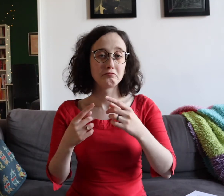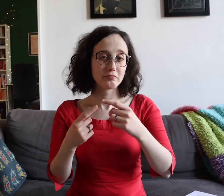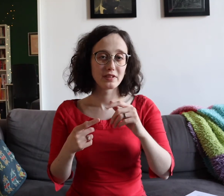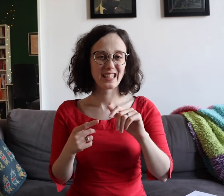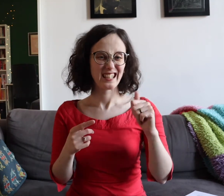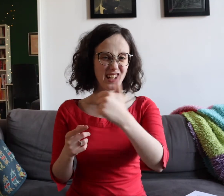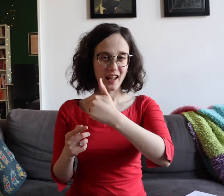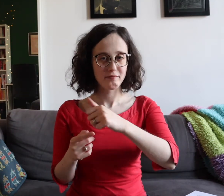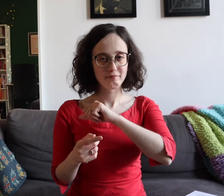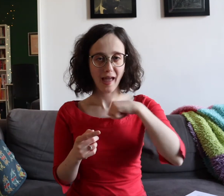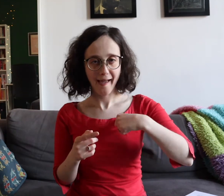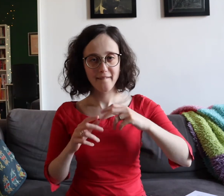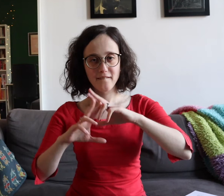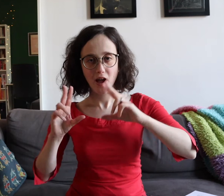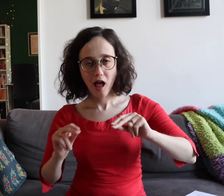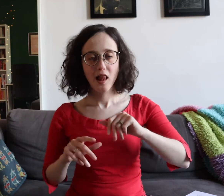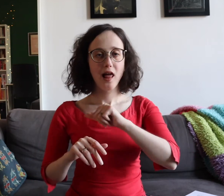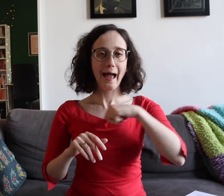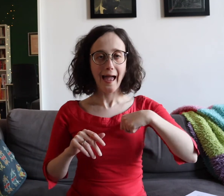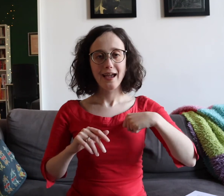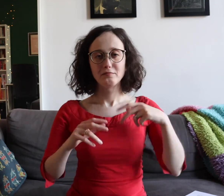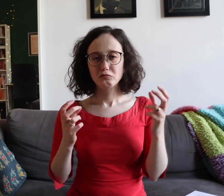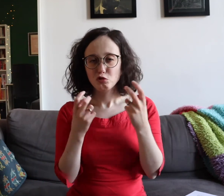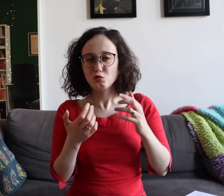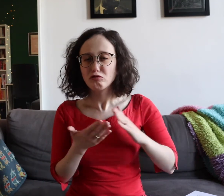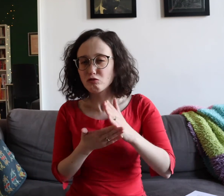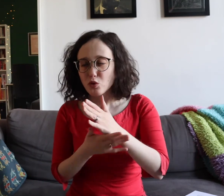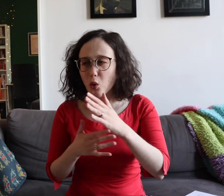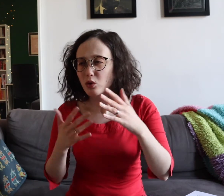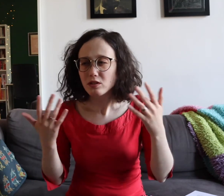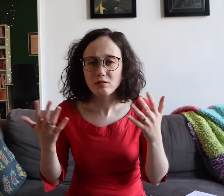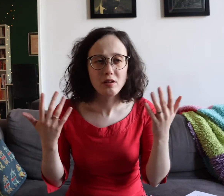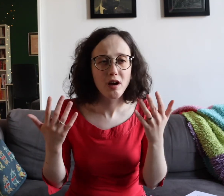Everyone has their own story, their own quest.